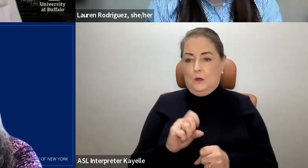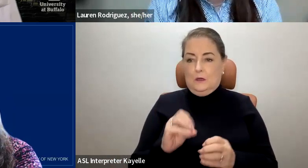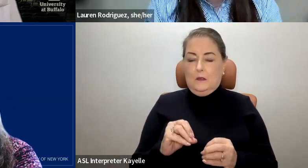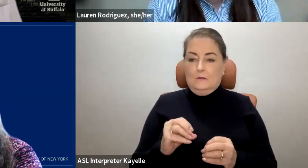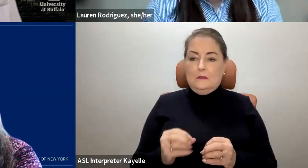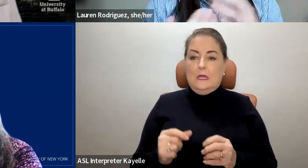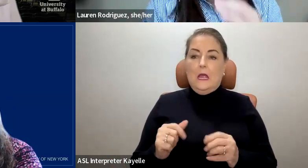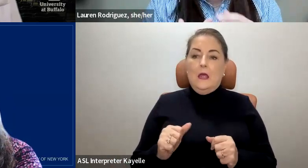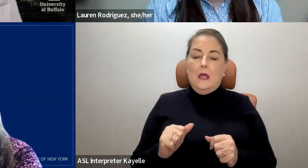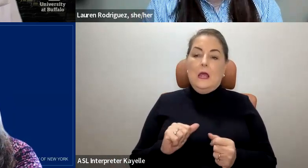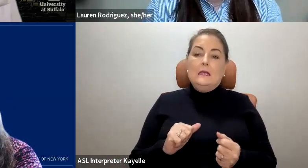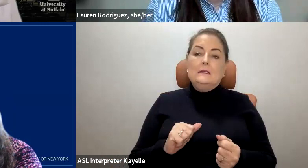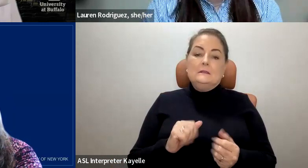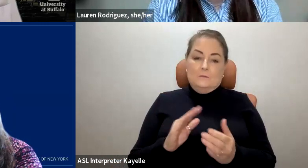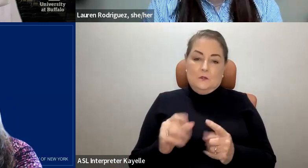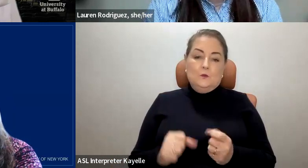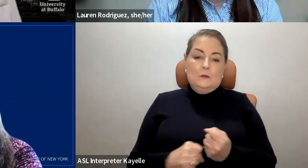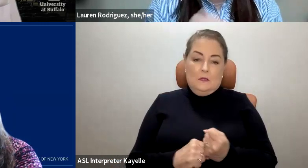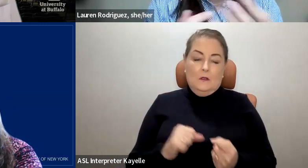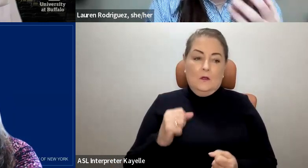whole, to really leverage our voices and address those